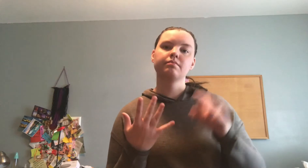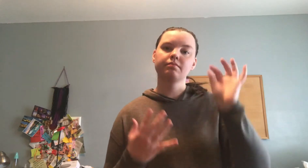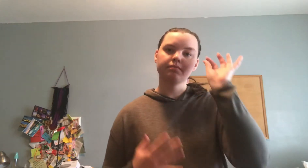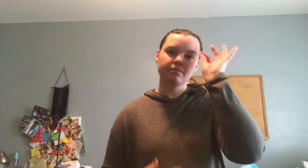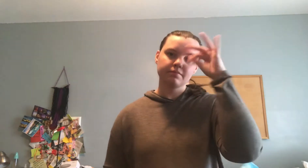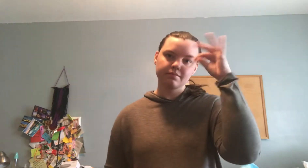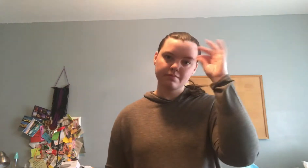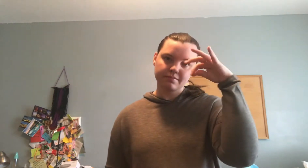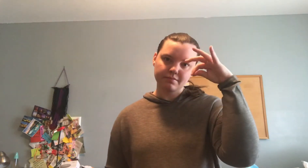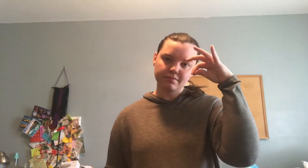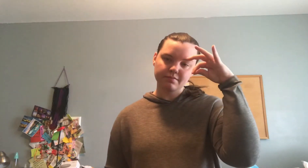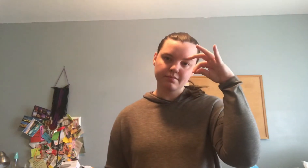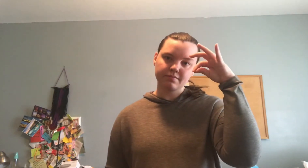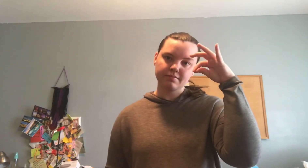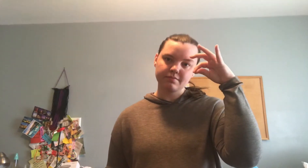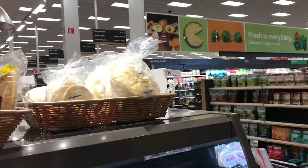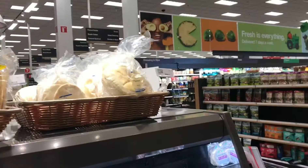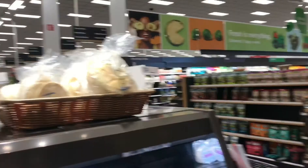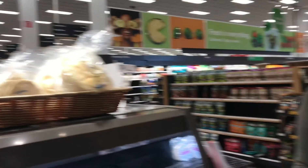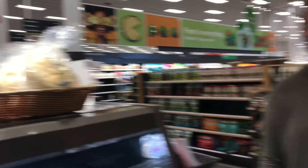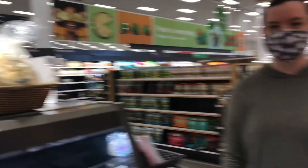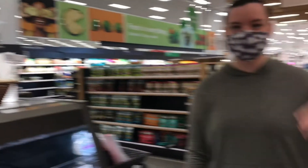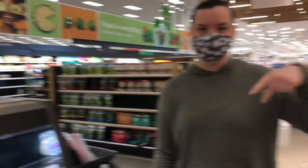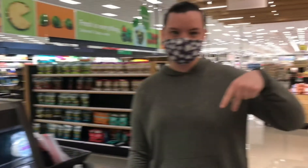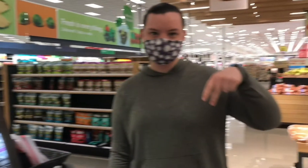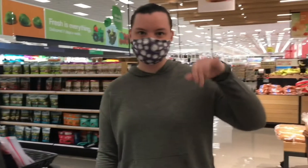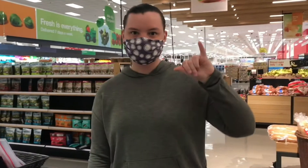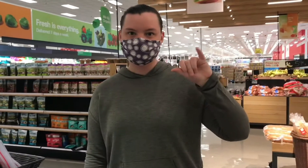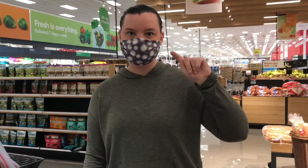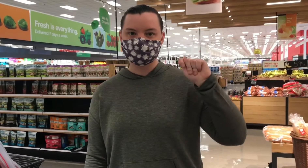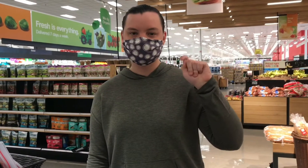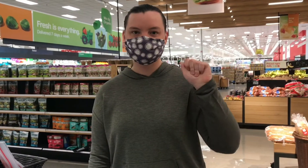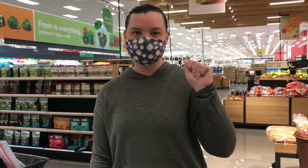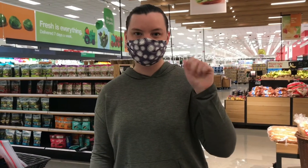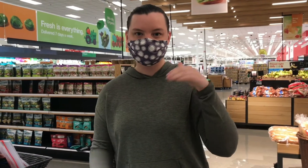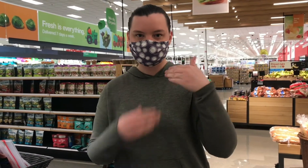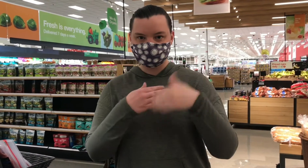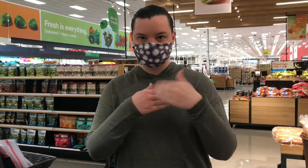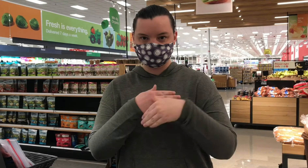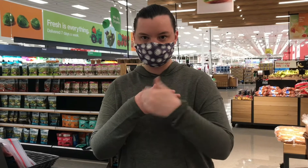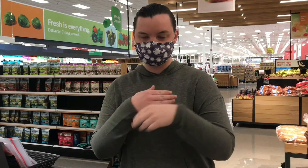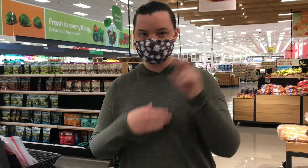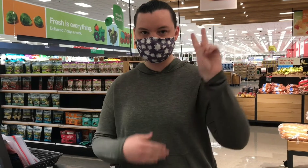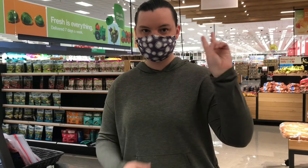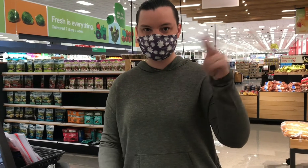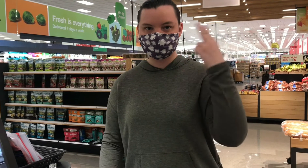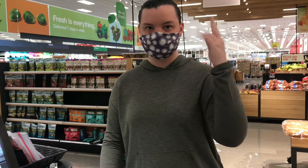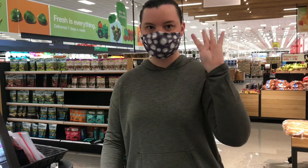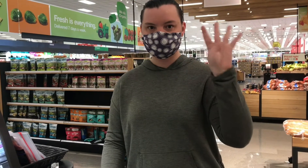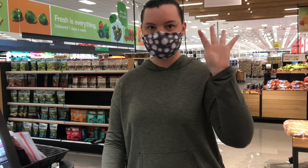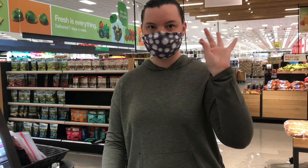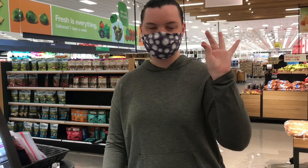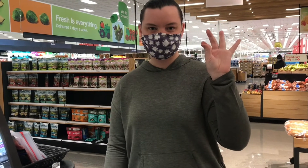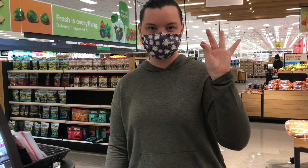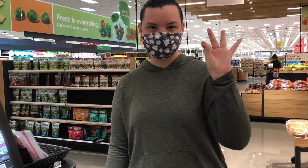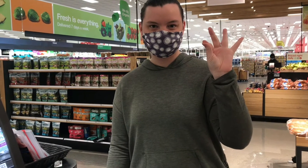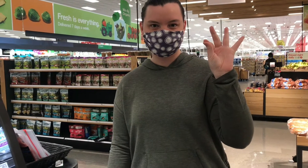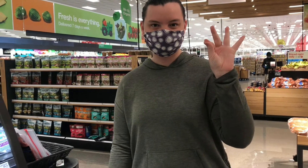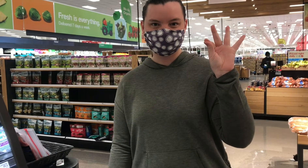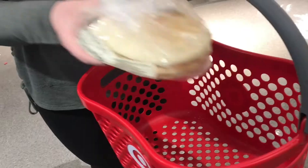and pineapple. Pita bread costs $2.49.